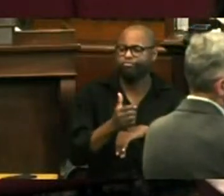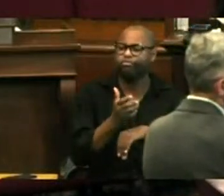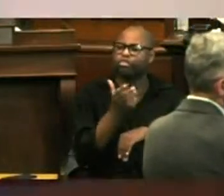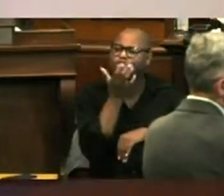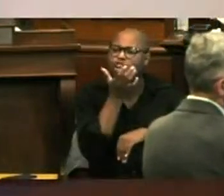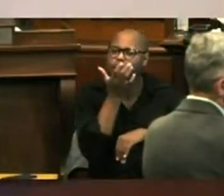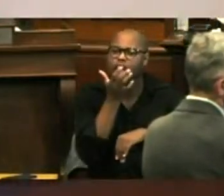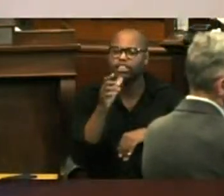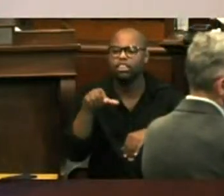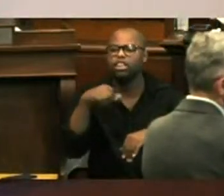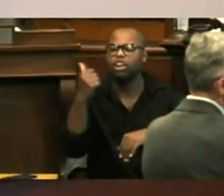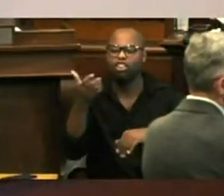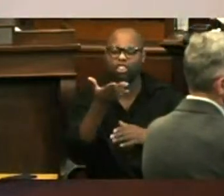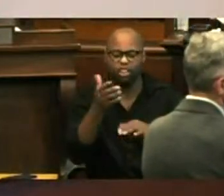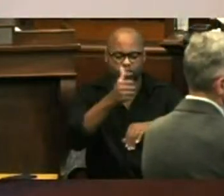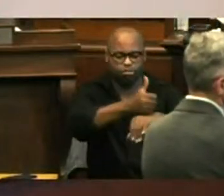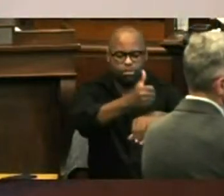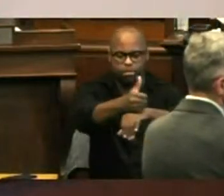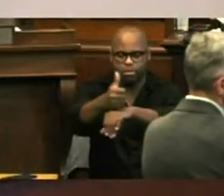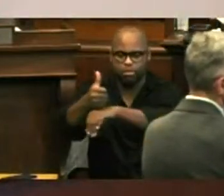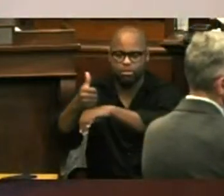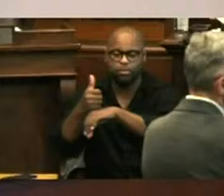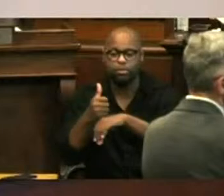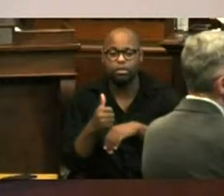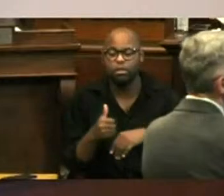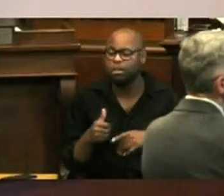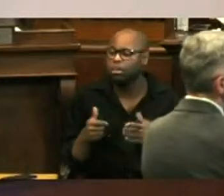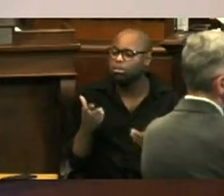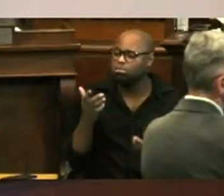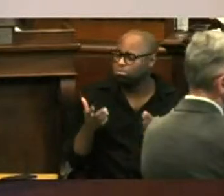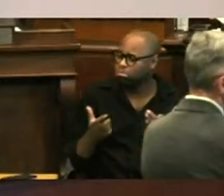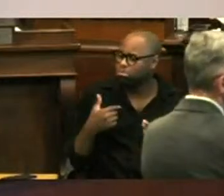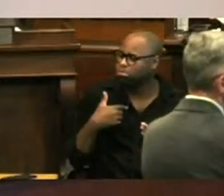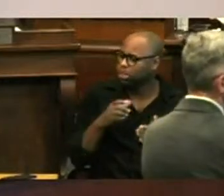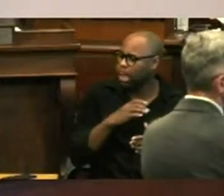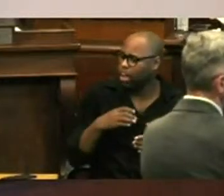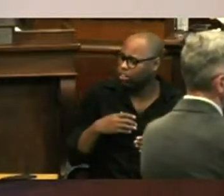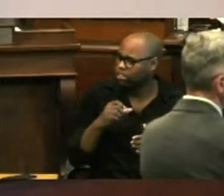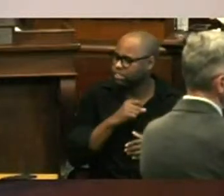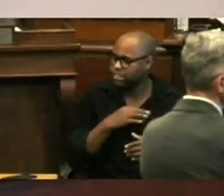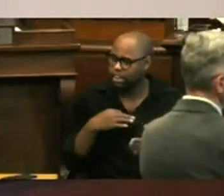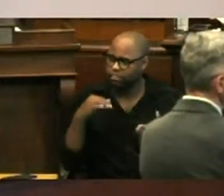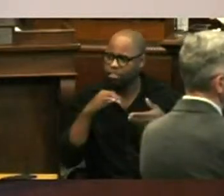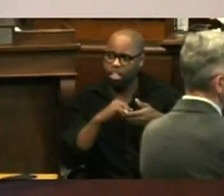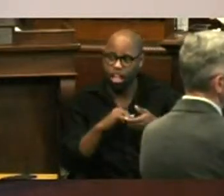and, you know, amenities on top just might be a research